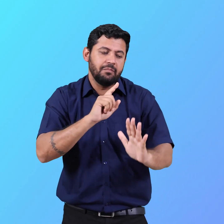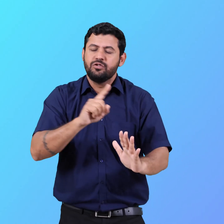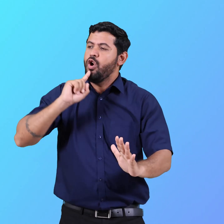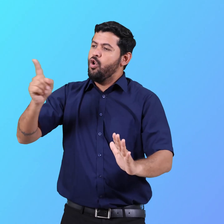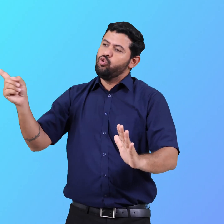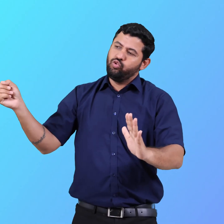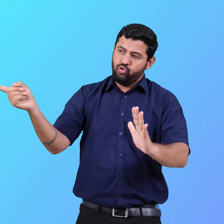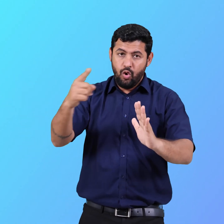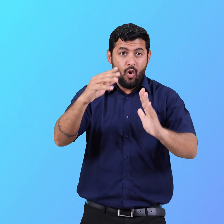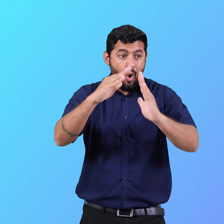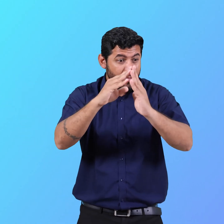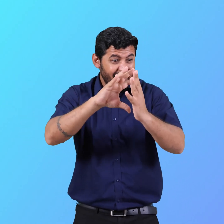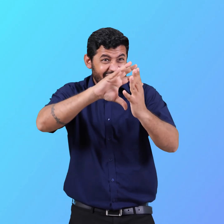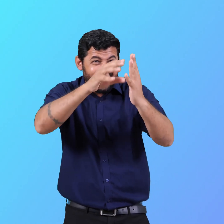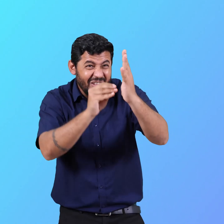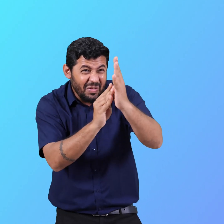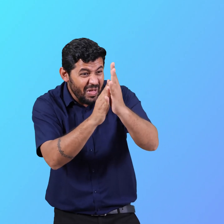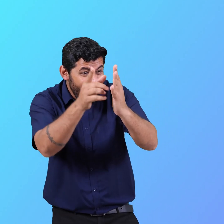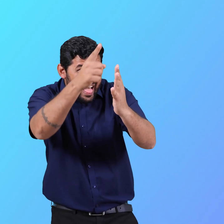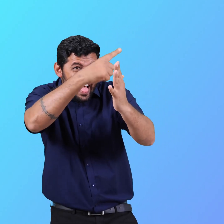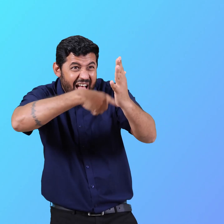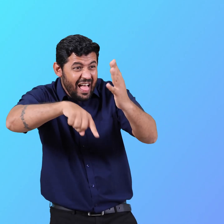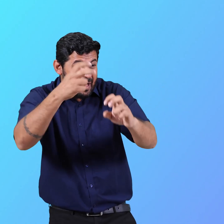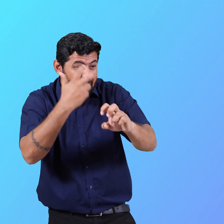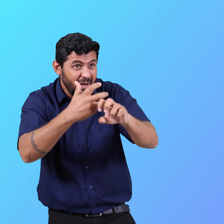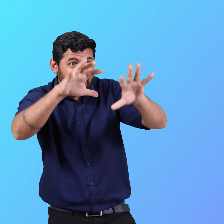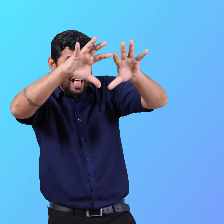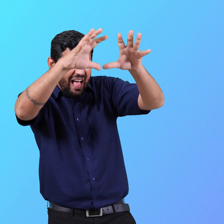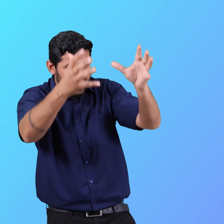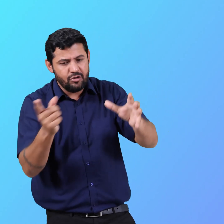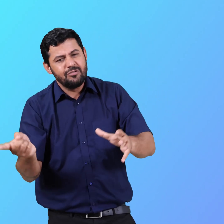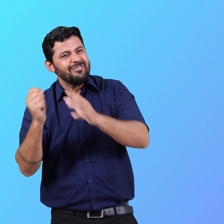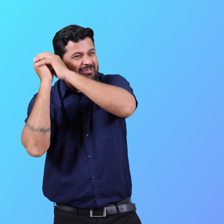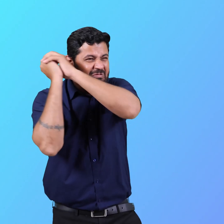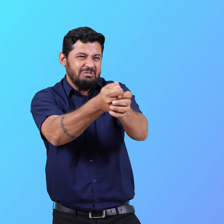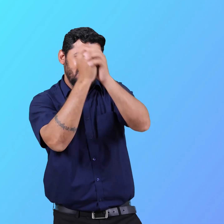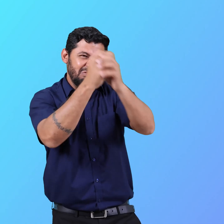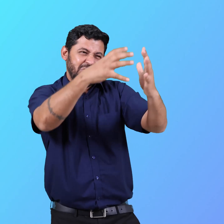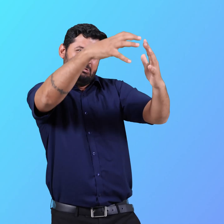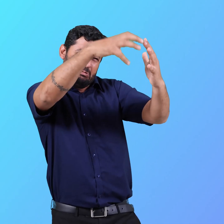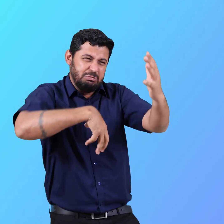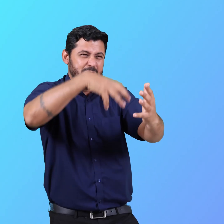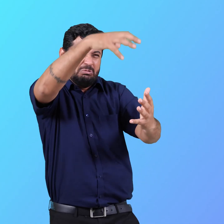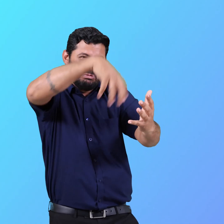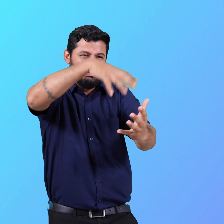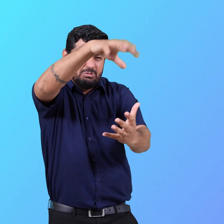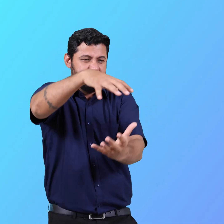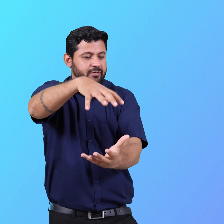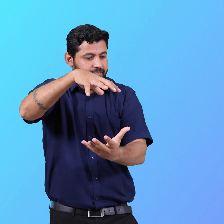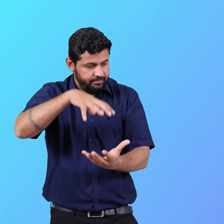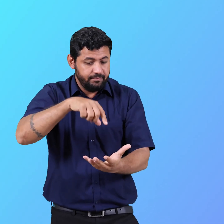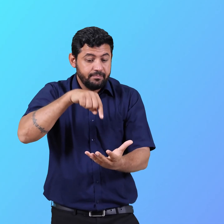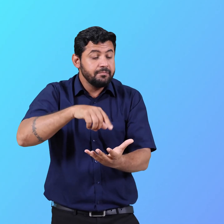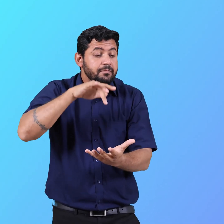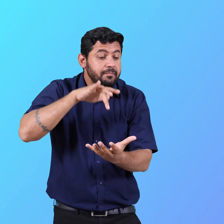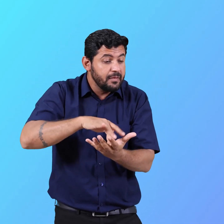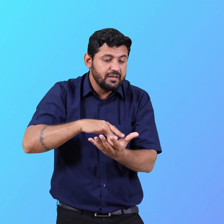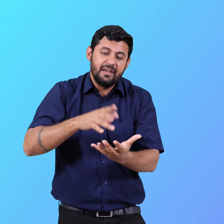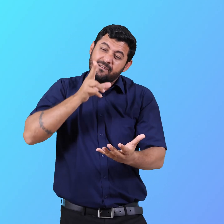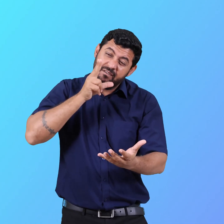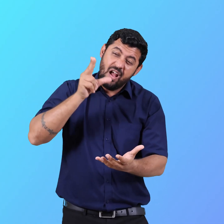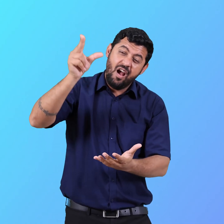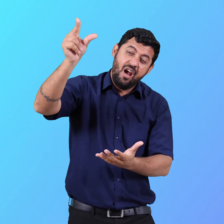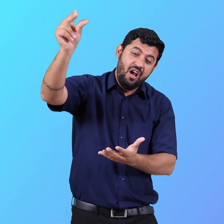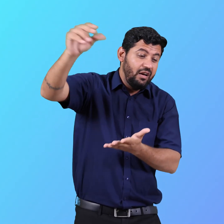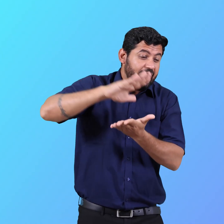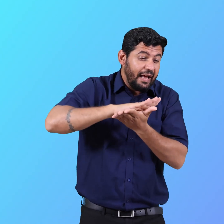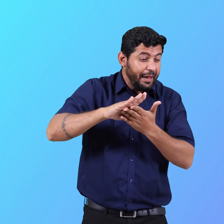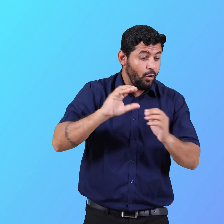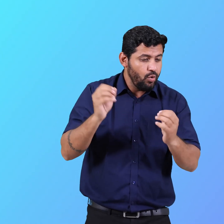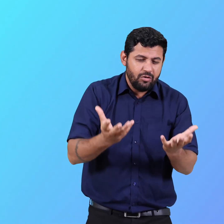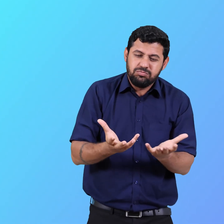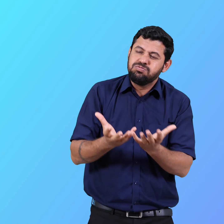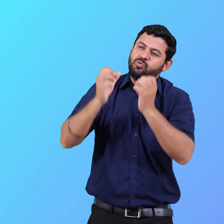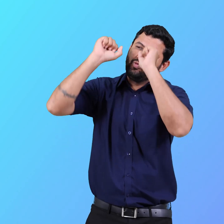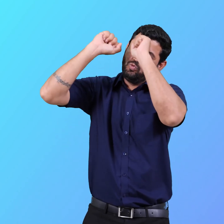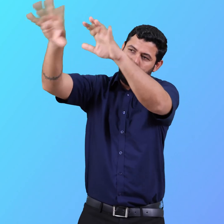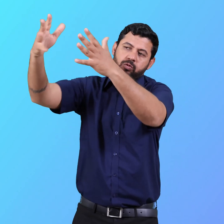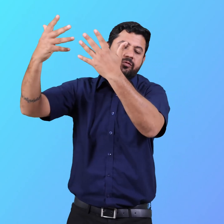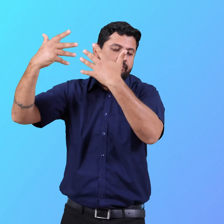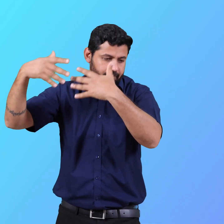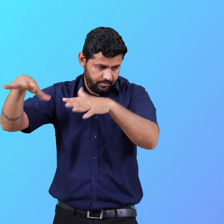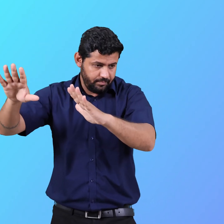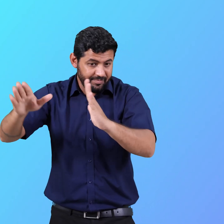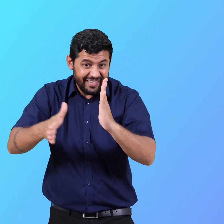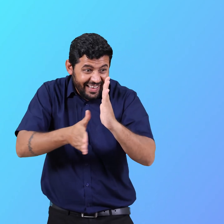then he must order the people to tear out the stones with the mildew on them and throw them away. They must put these stones at a special unclean place outside the city.